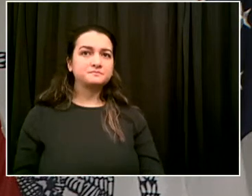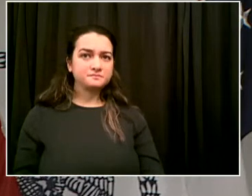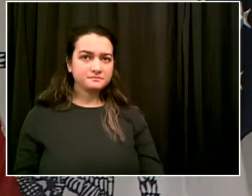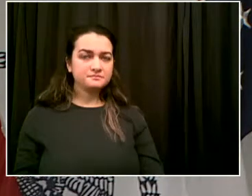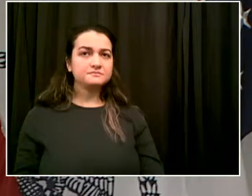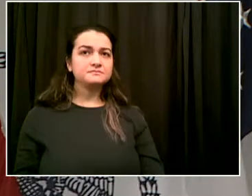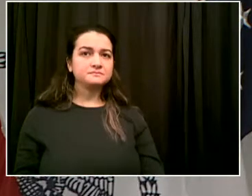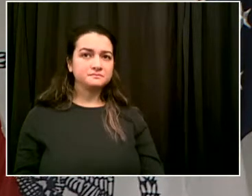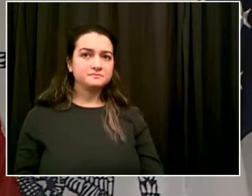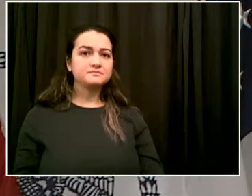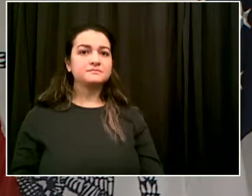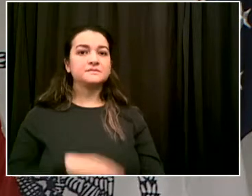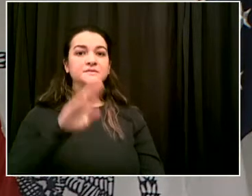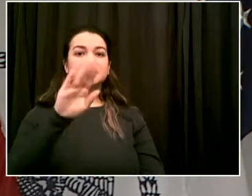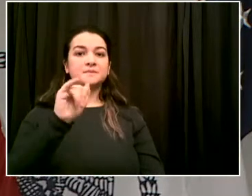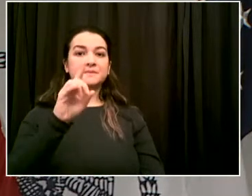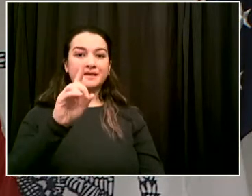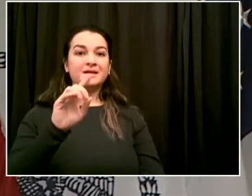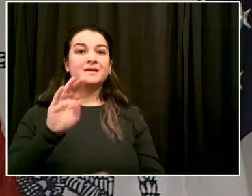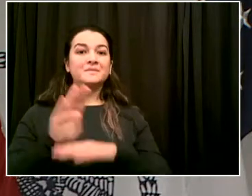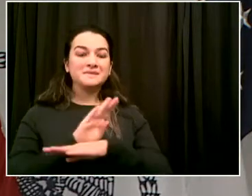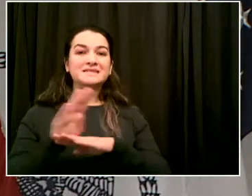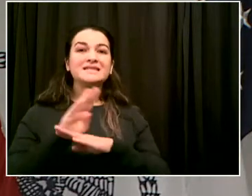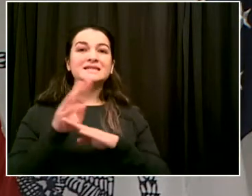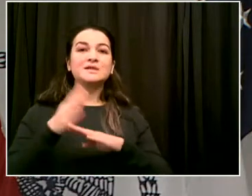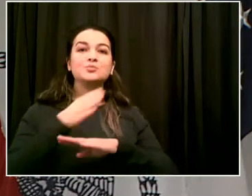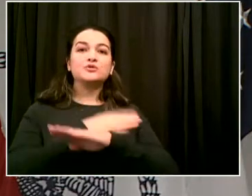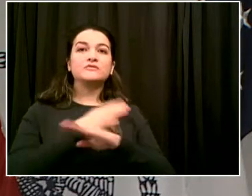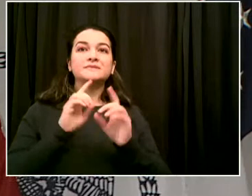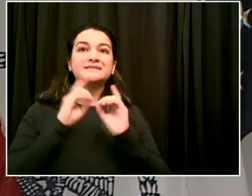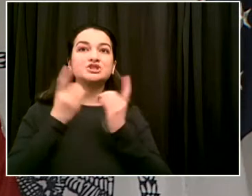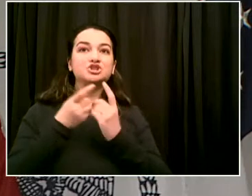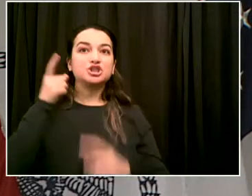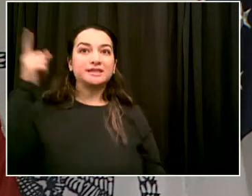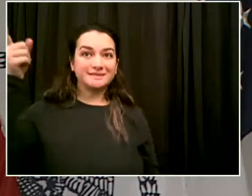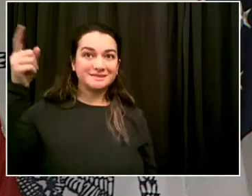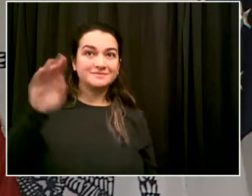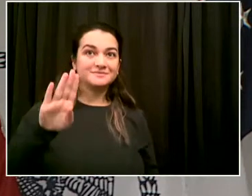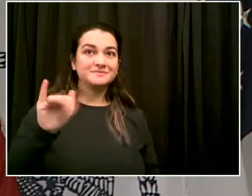COCOMINGNG FROOM EXCEPTIONALLY WEALTHY BUSINESS IMPROVEMENT DISTRICTS WHICH REPRESENT CORPORATE INTETIT A FOREMOST. MEANWHILE THE